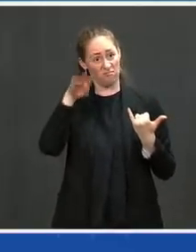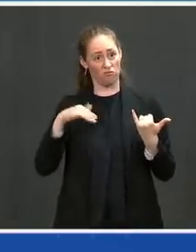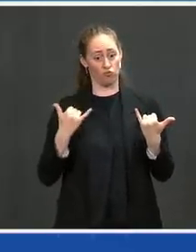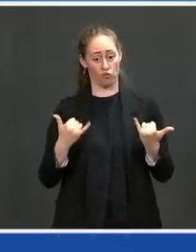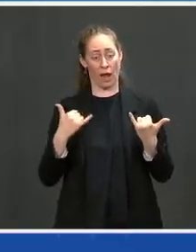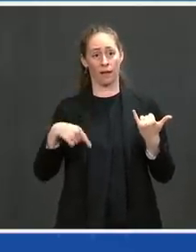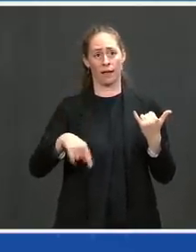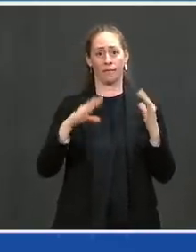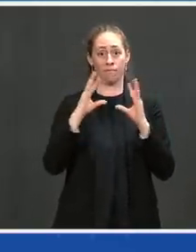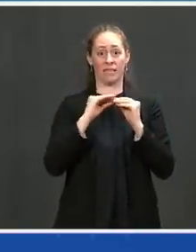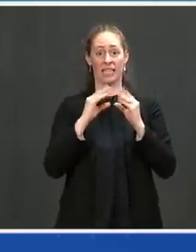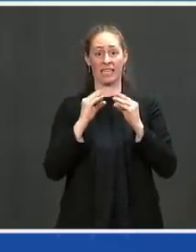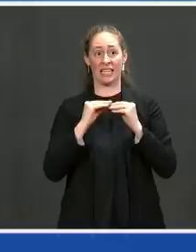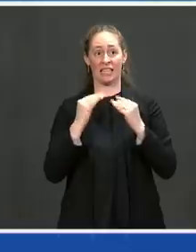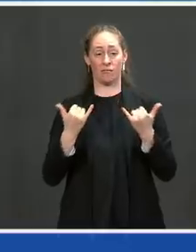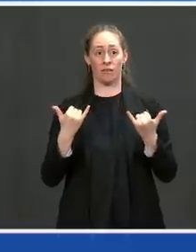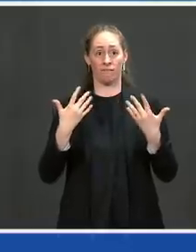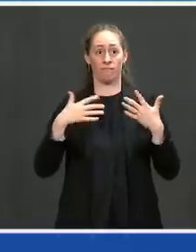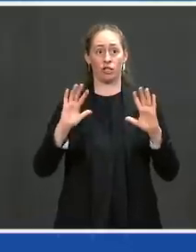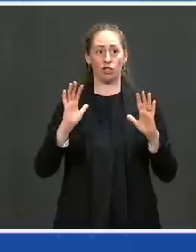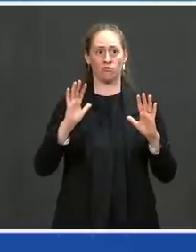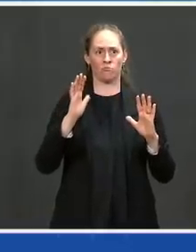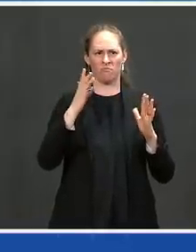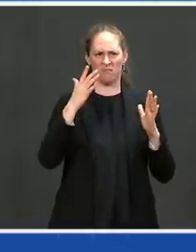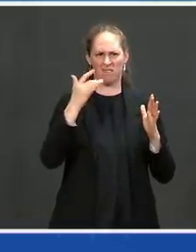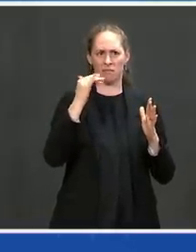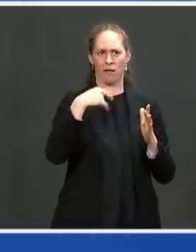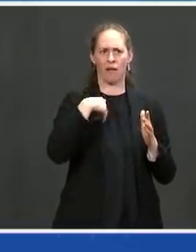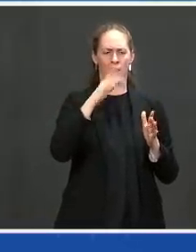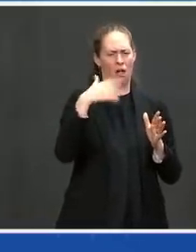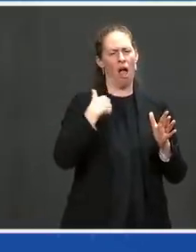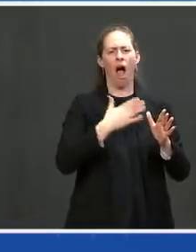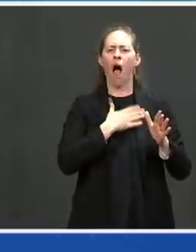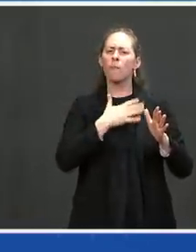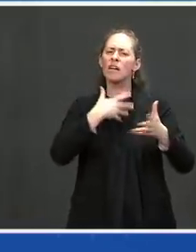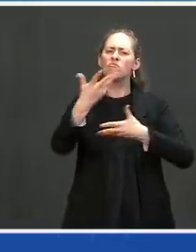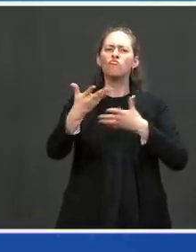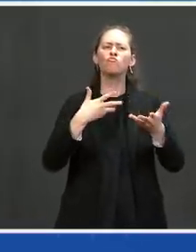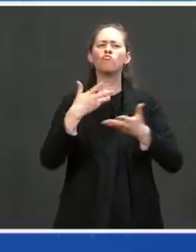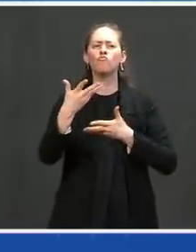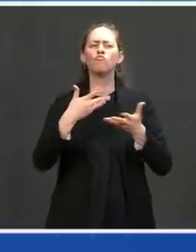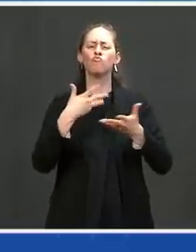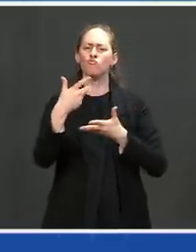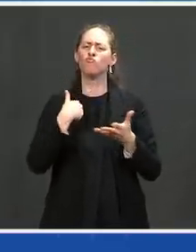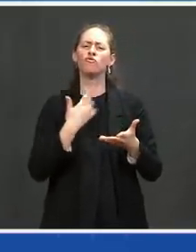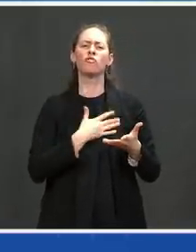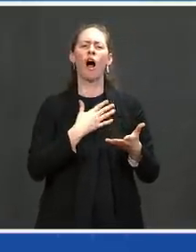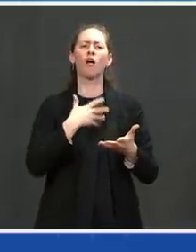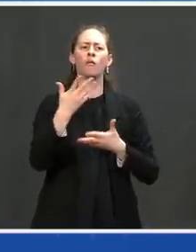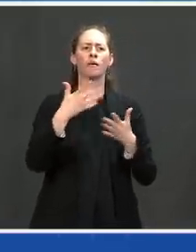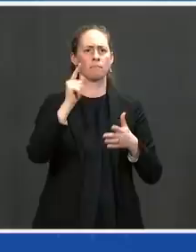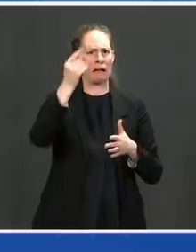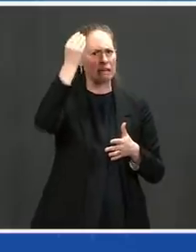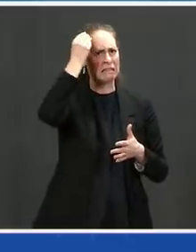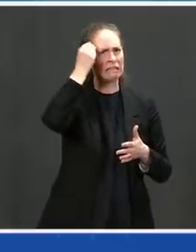we've been going close to an hour. I'm happy to go longer. But one of the things that I'm going to be doing,